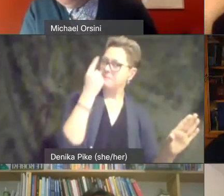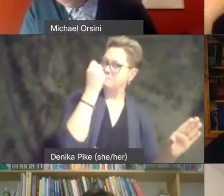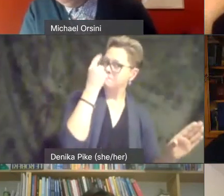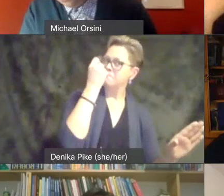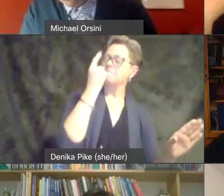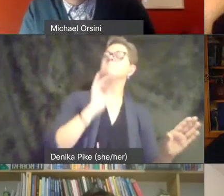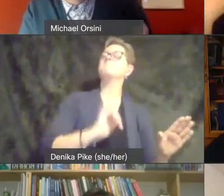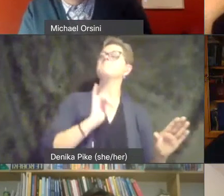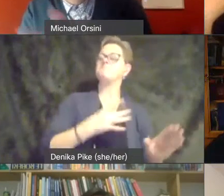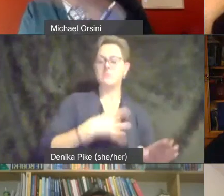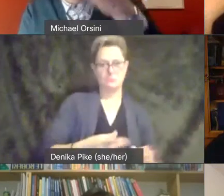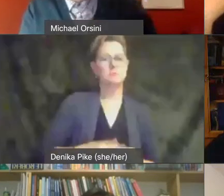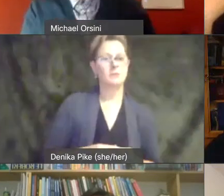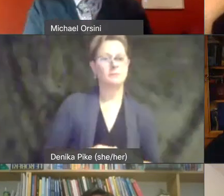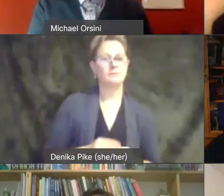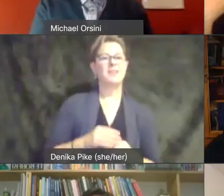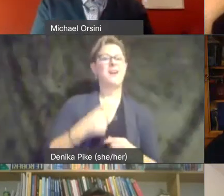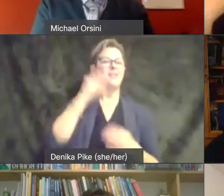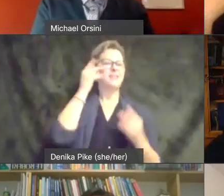Brazil think of all the places, but.